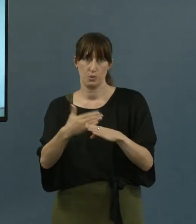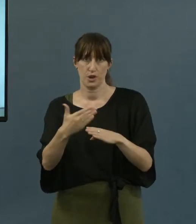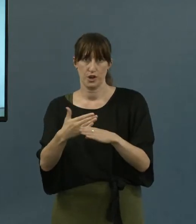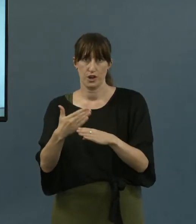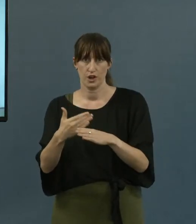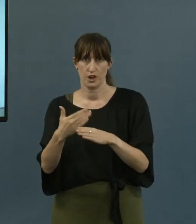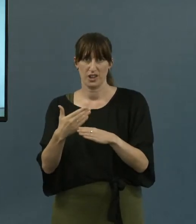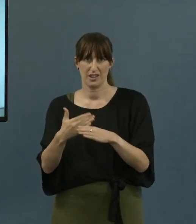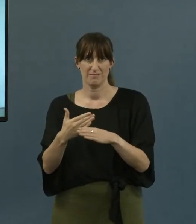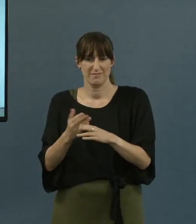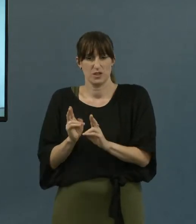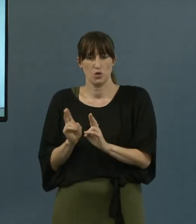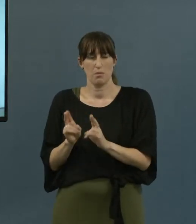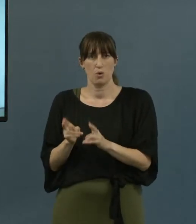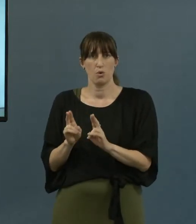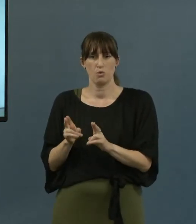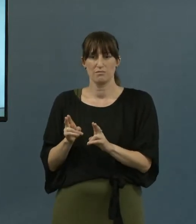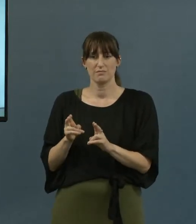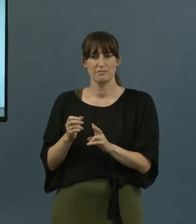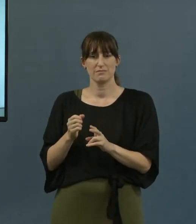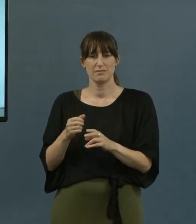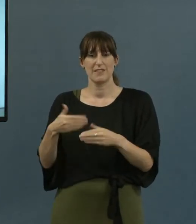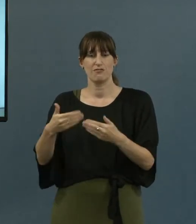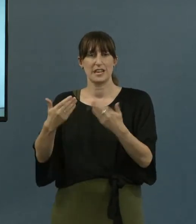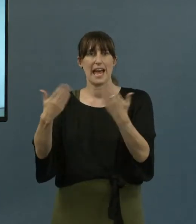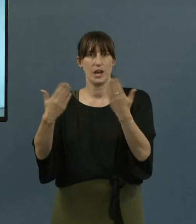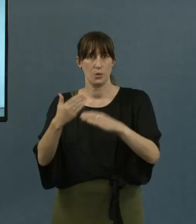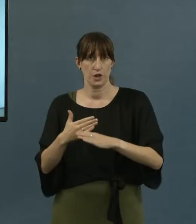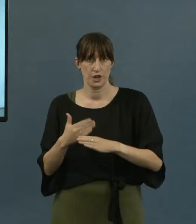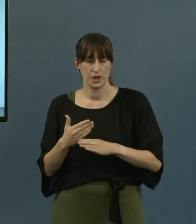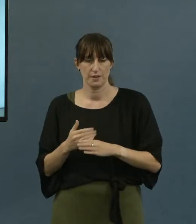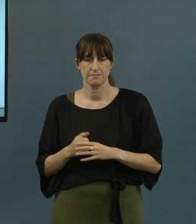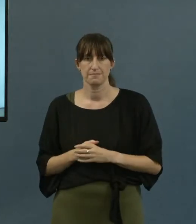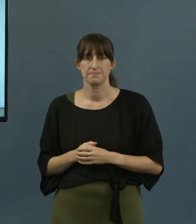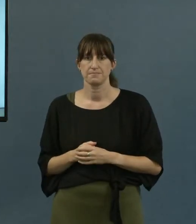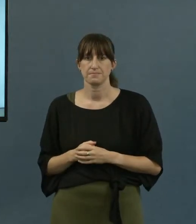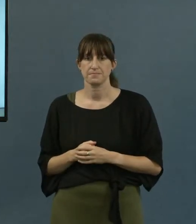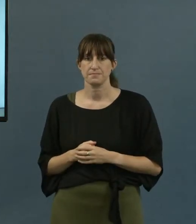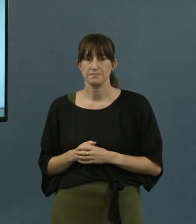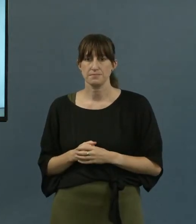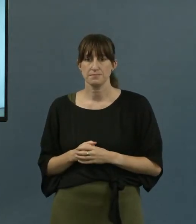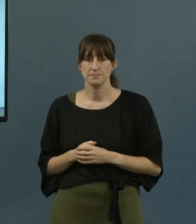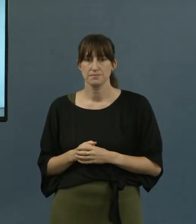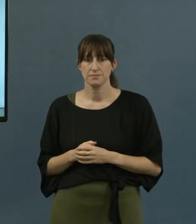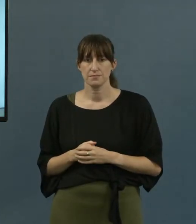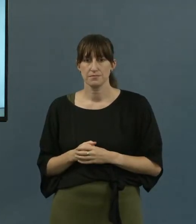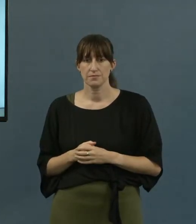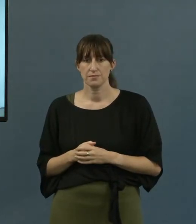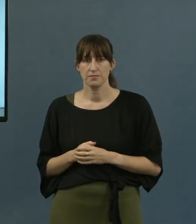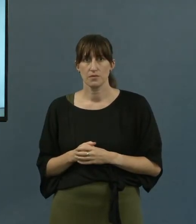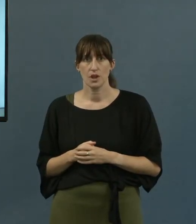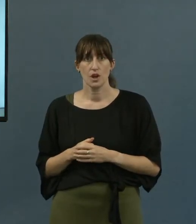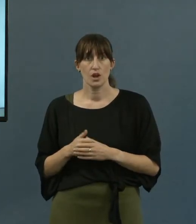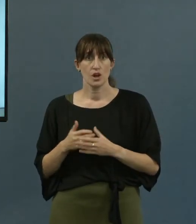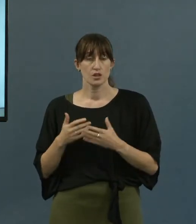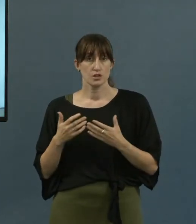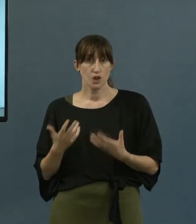happens in the primary-care sector every day. So we'll be encouraging people to start